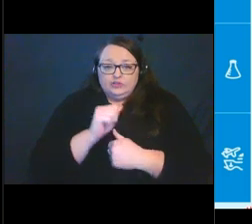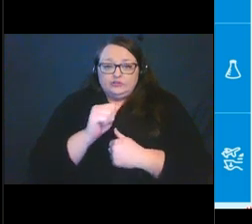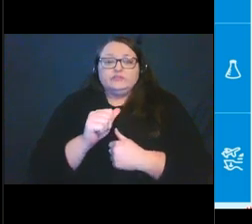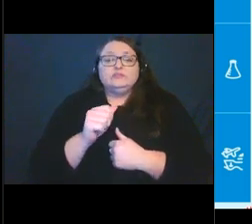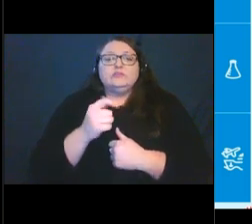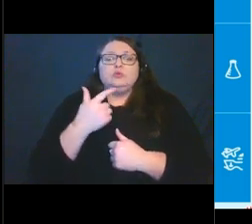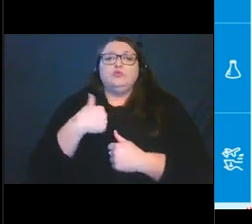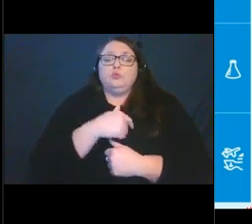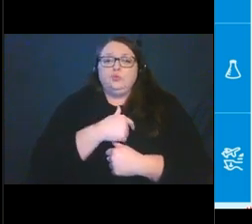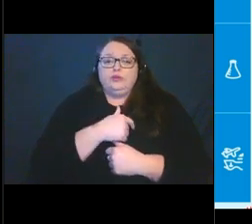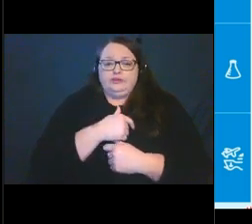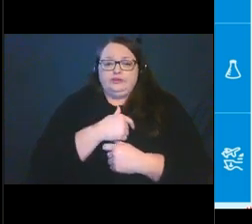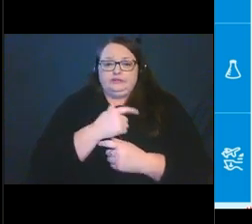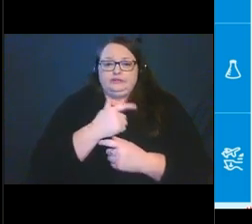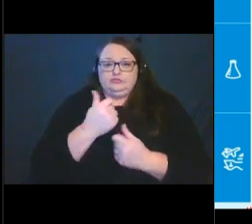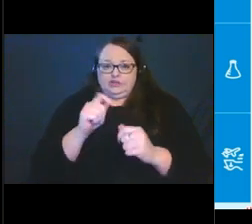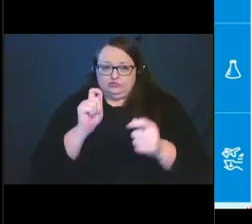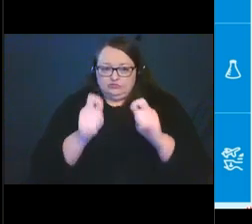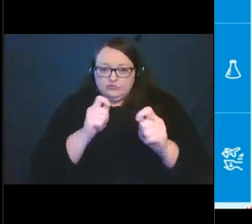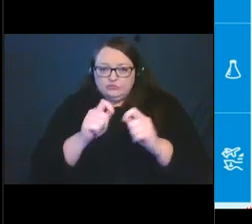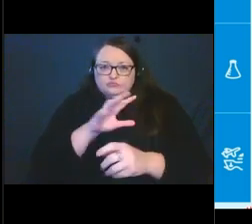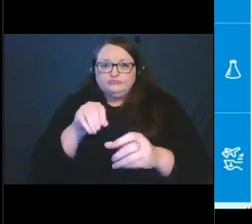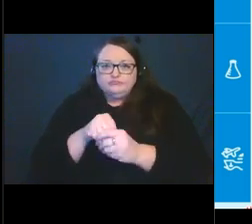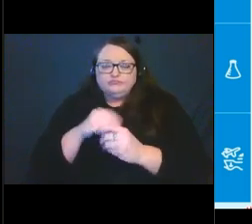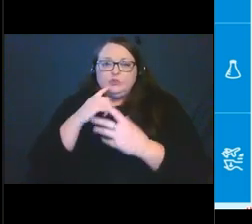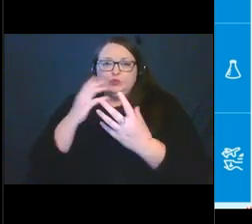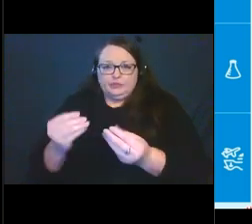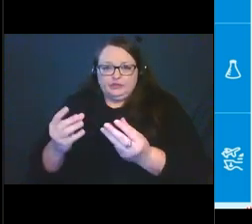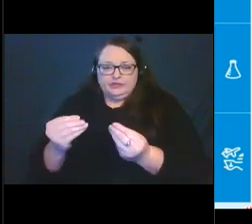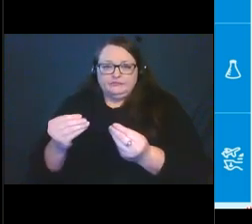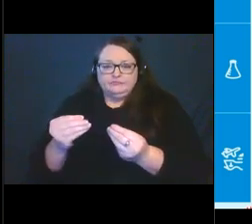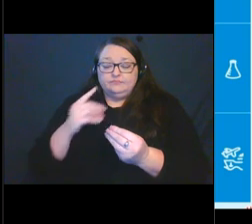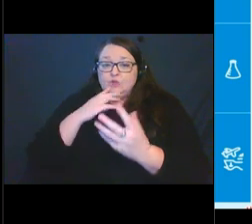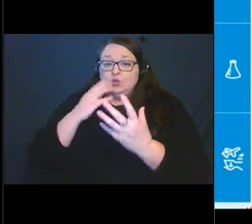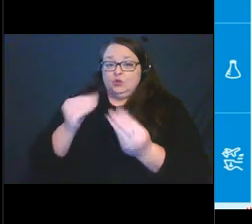the role of humidity. For humid climates where humidity plays a significant role in modifying